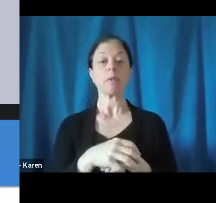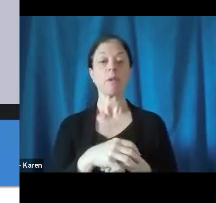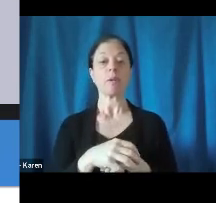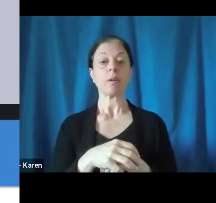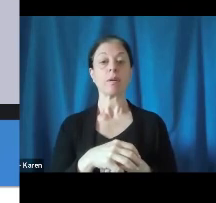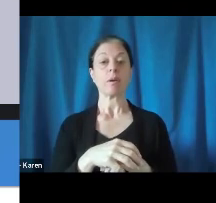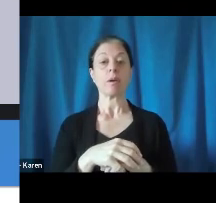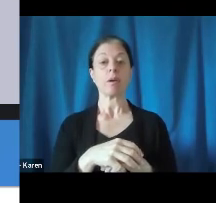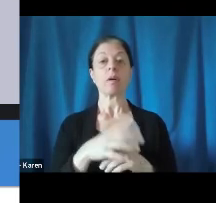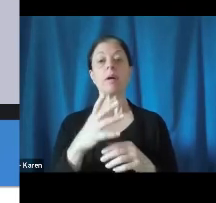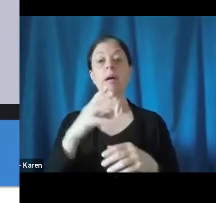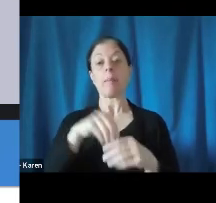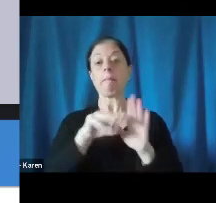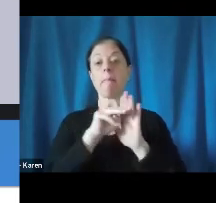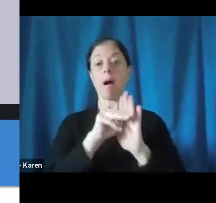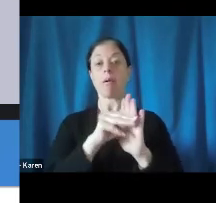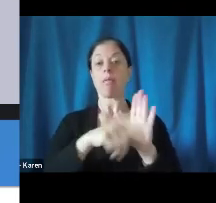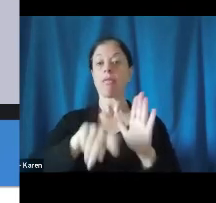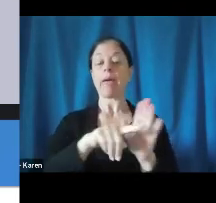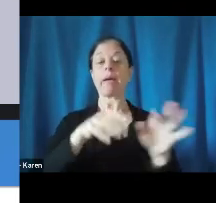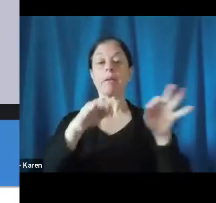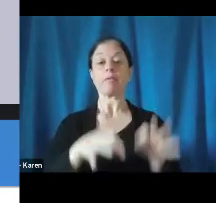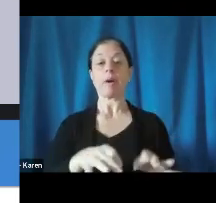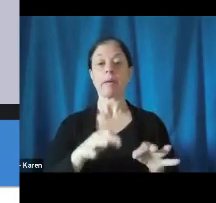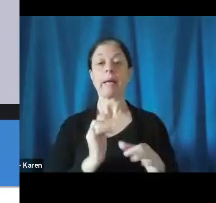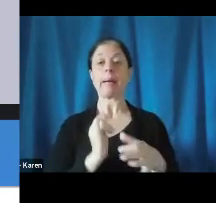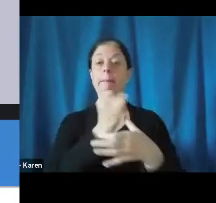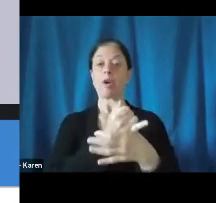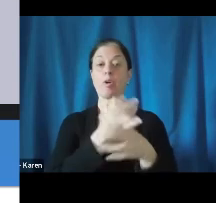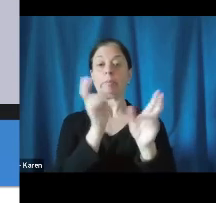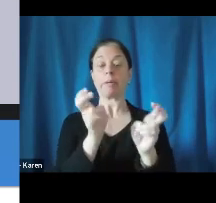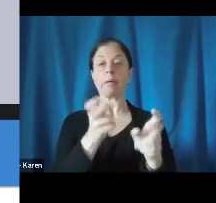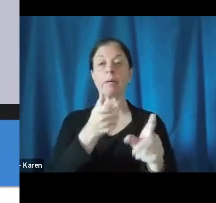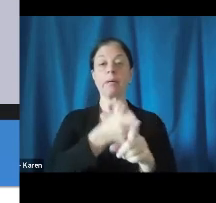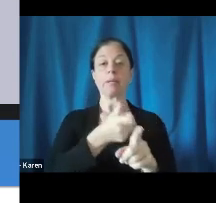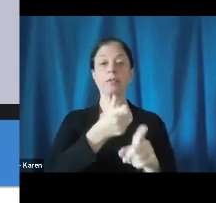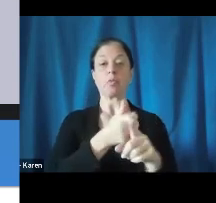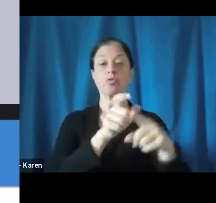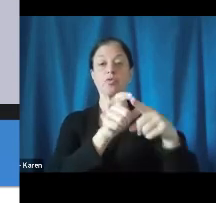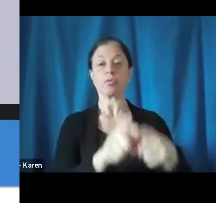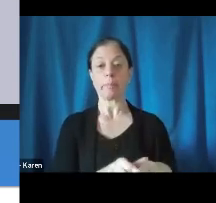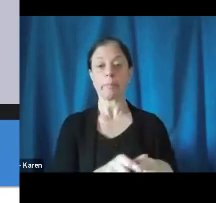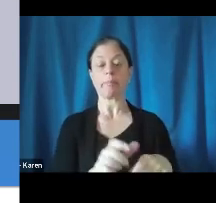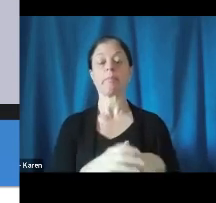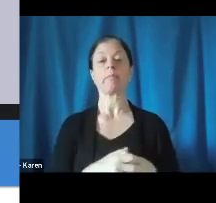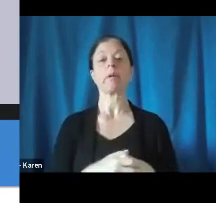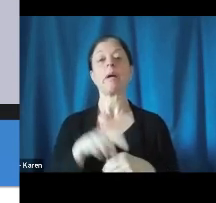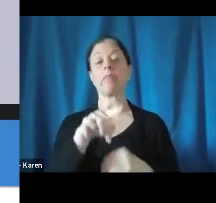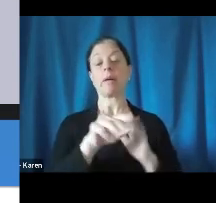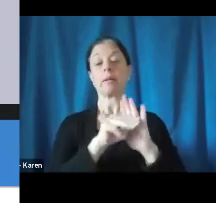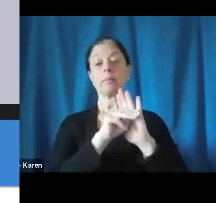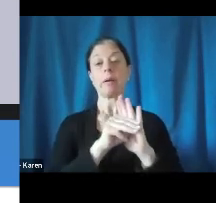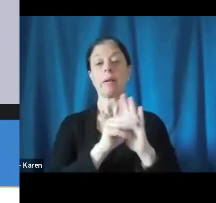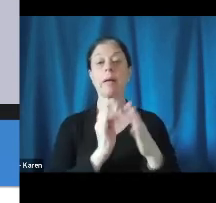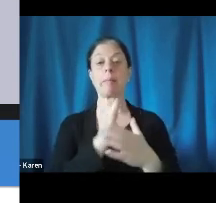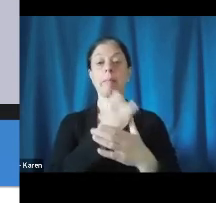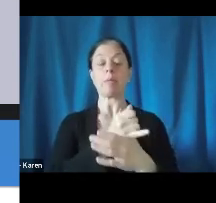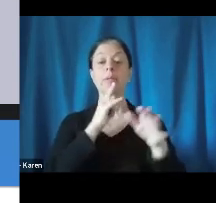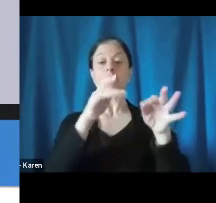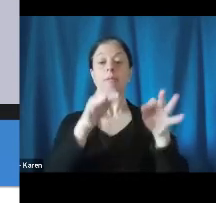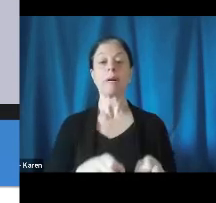this model if one is disabled, it means they are disabled by their environment. And in the model they define impairment